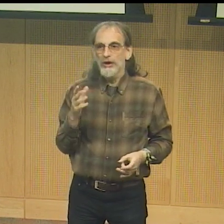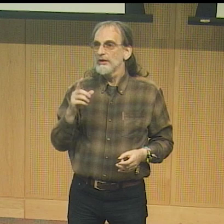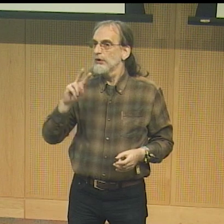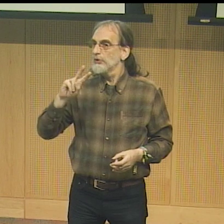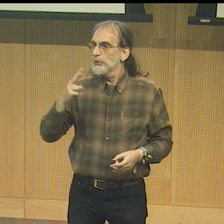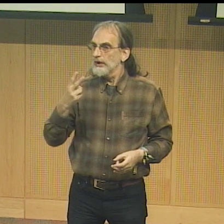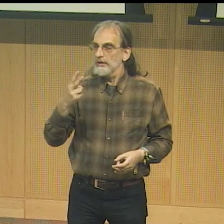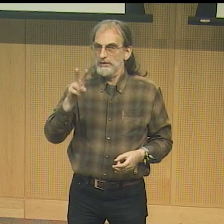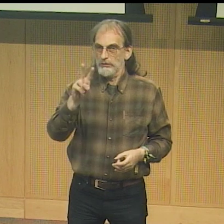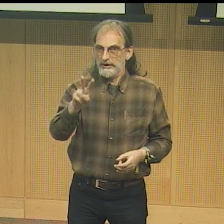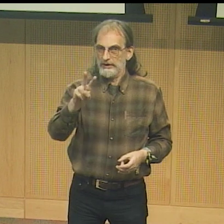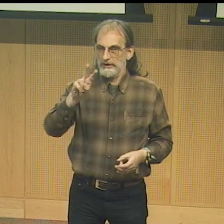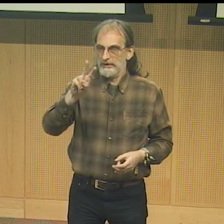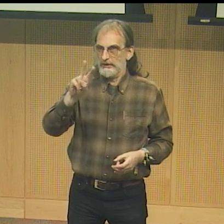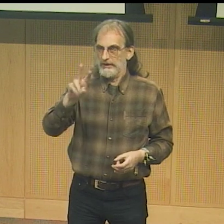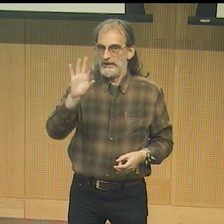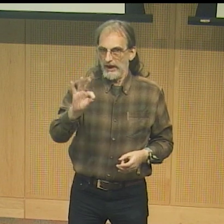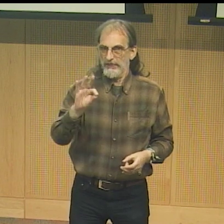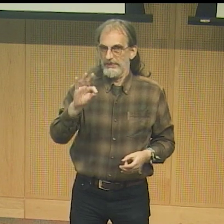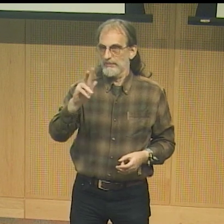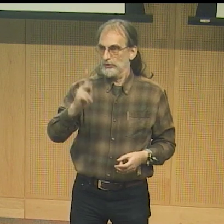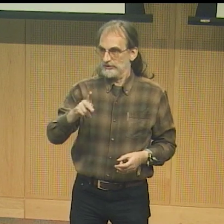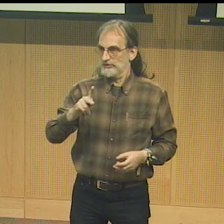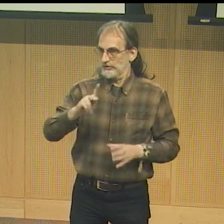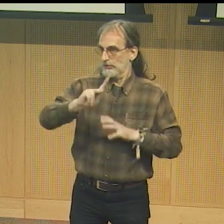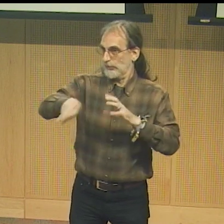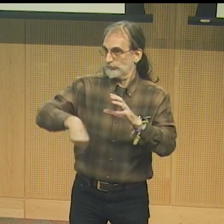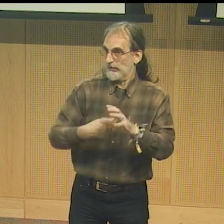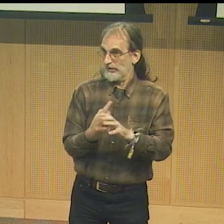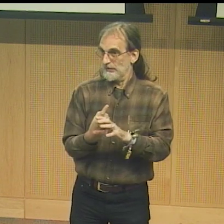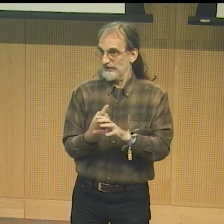In 2009, another person went around the world.